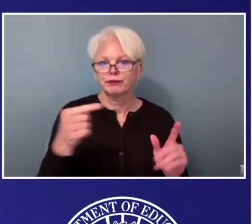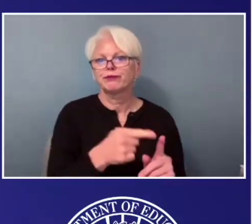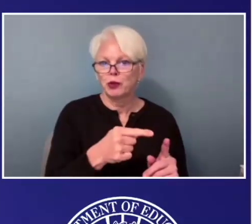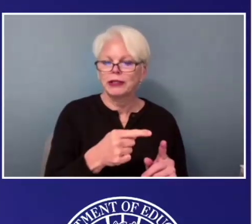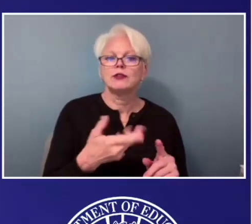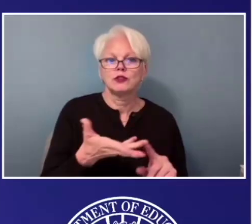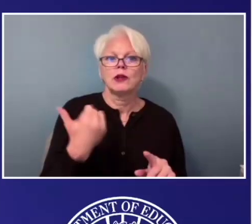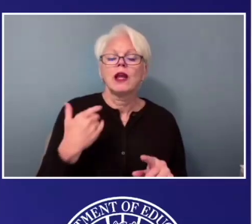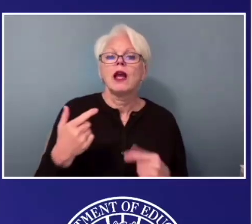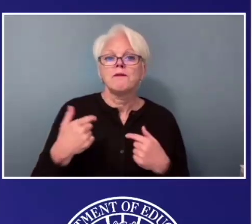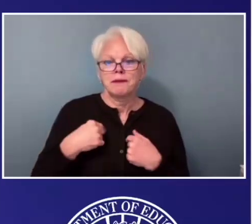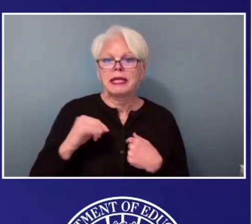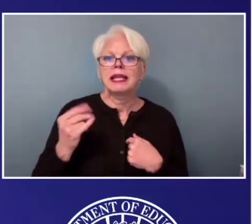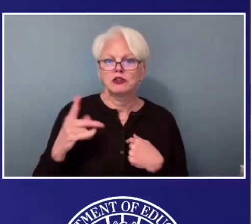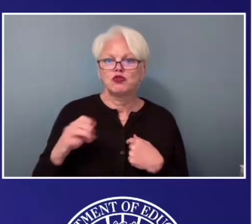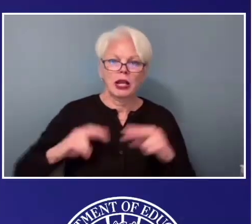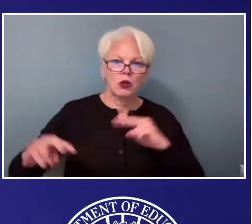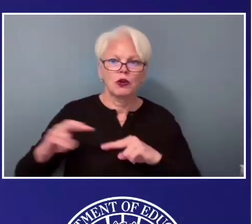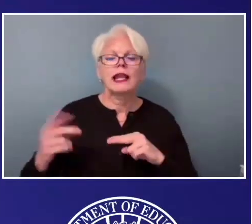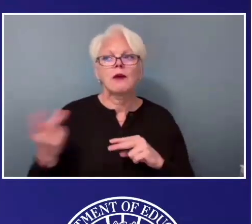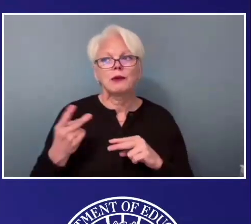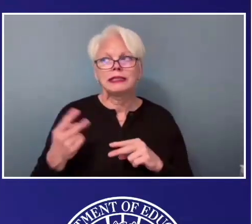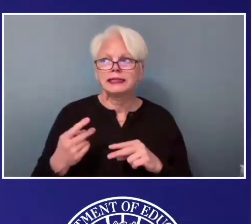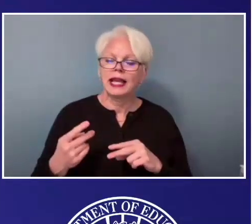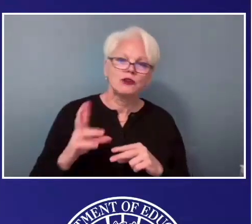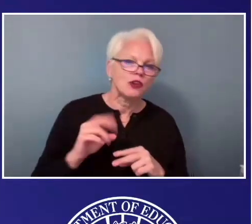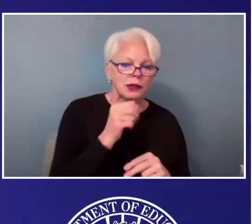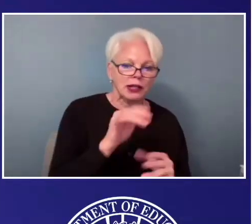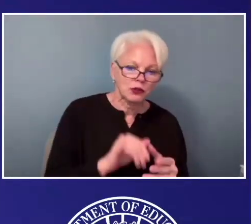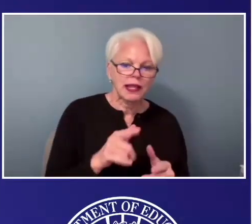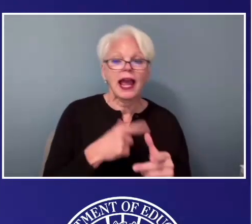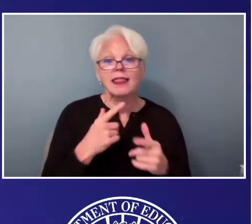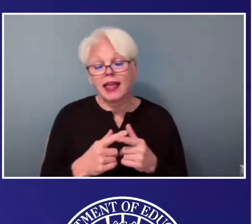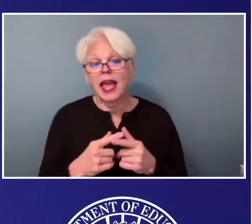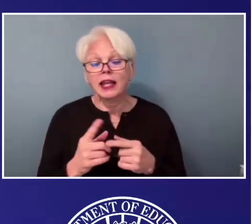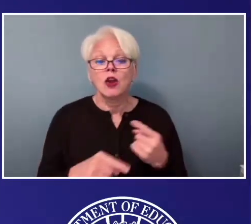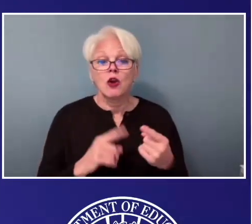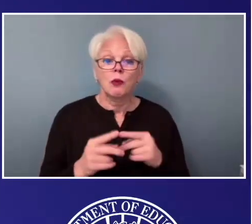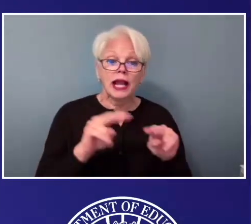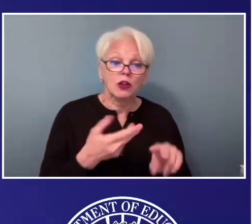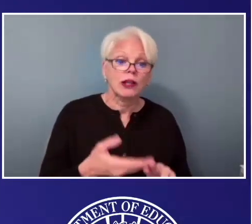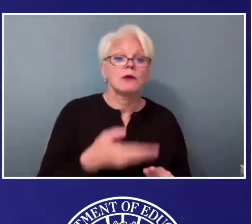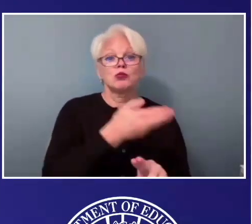and Jake and I looked at it and we said, no, we're not going to do that. And then when I went back to a previous version from